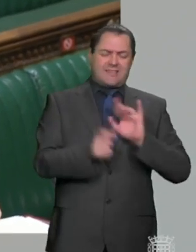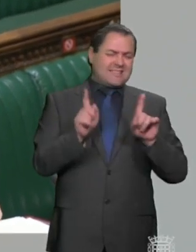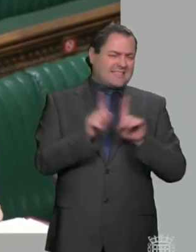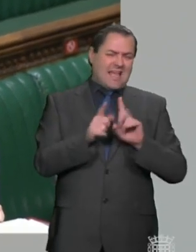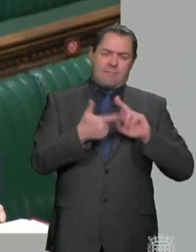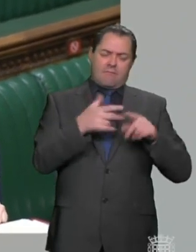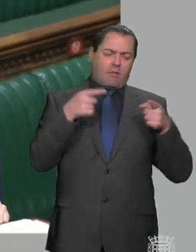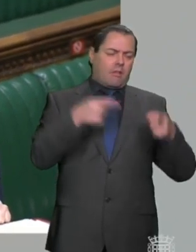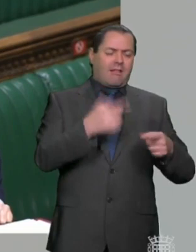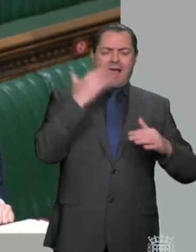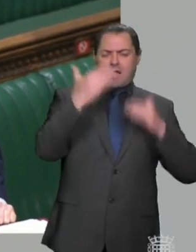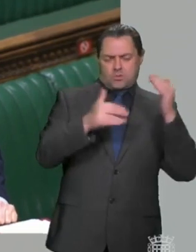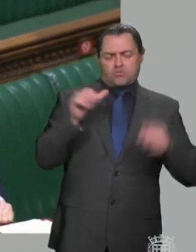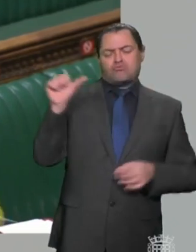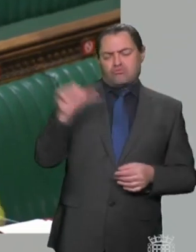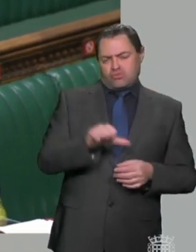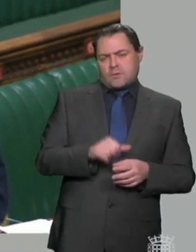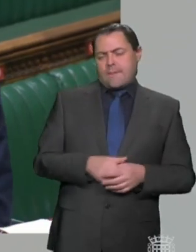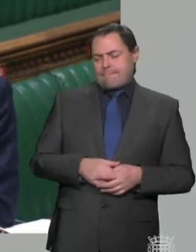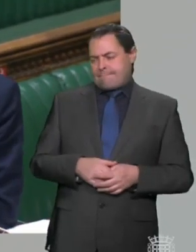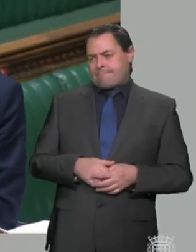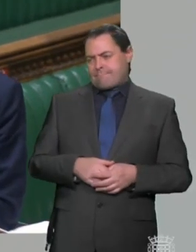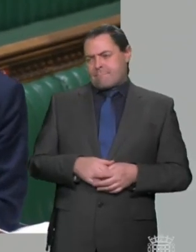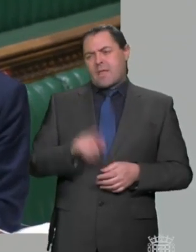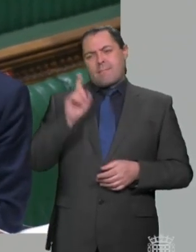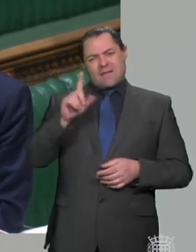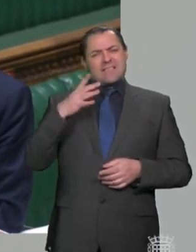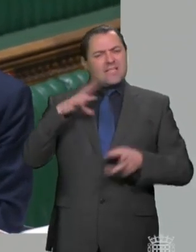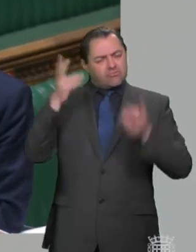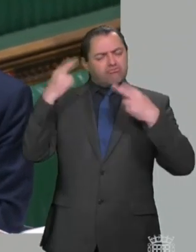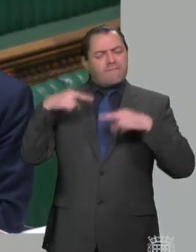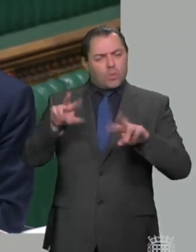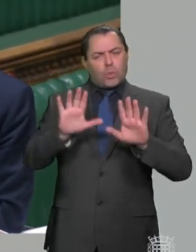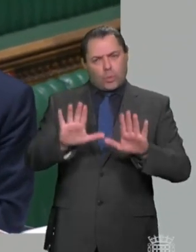commit serious offences against adults, but we will keep this under review, and if there is a